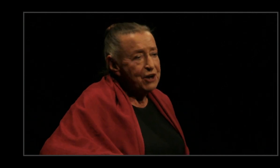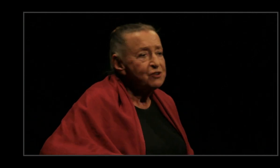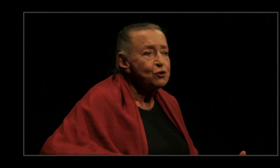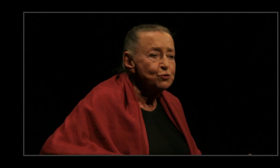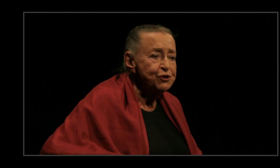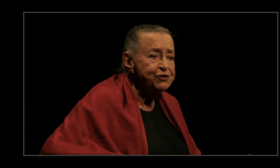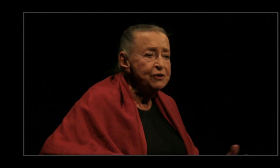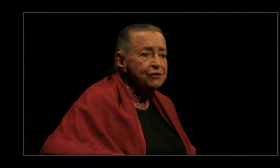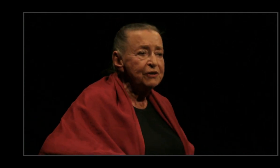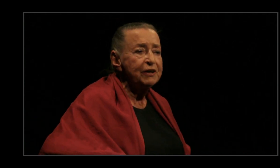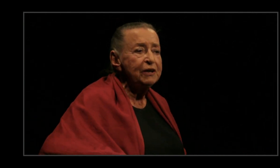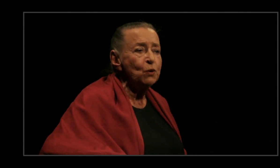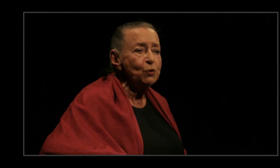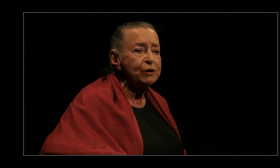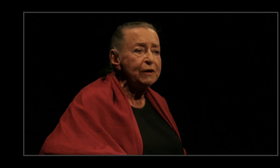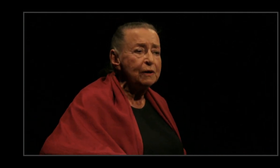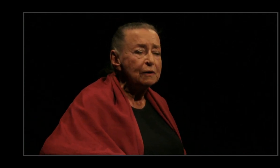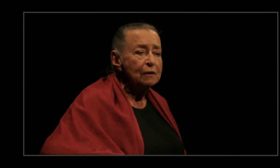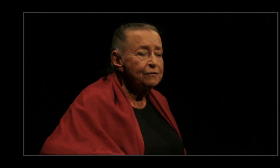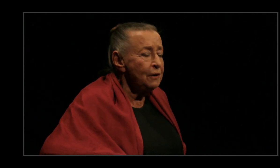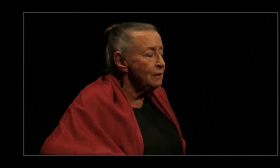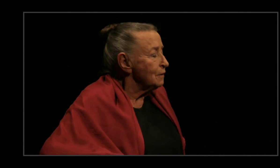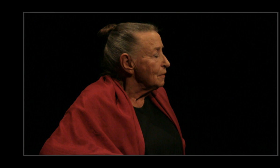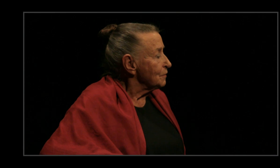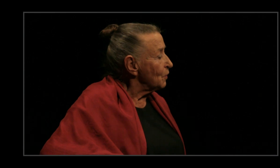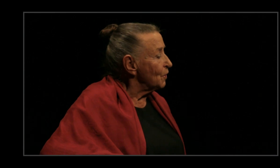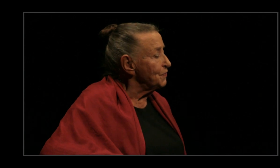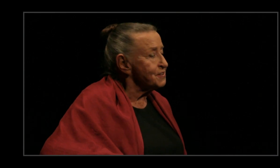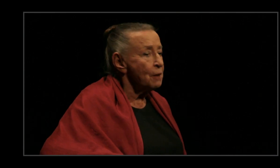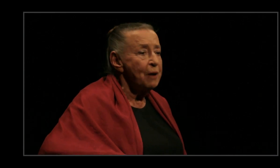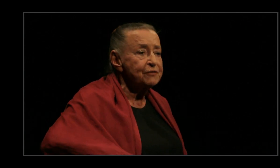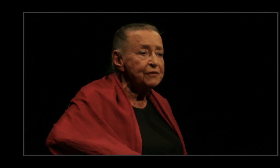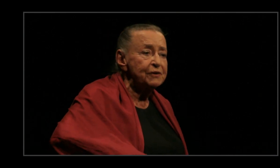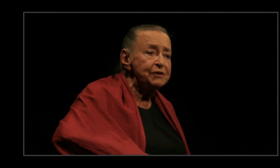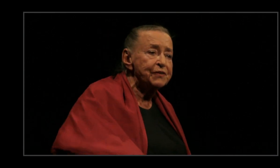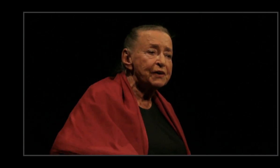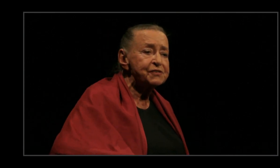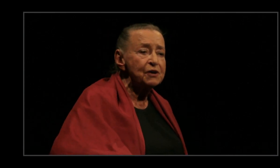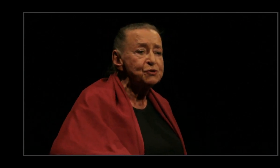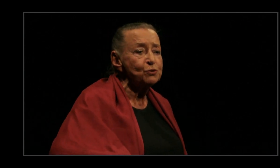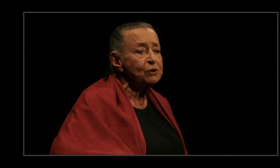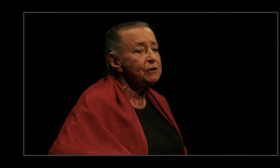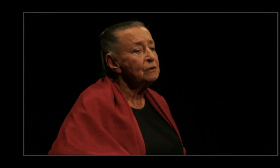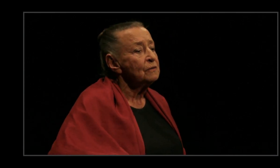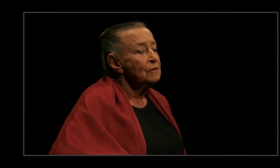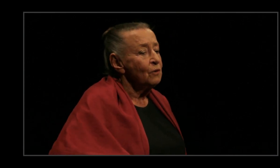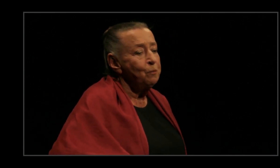The poultry yard has to end. Your games aren't worthy of a magnate's daughter!